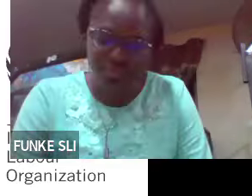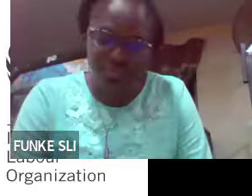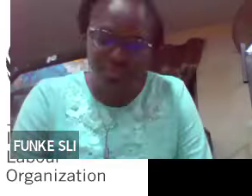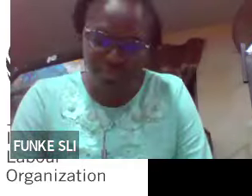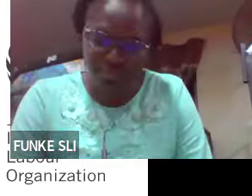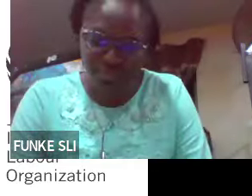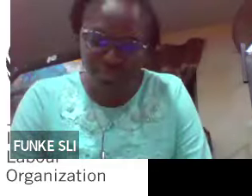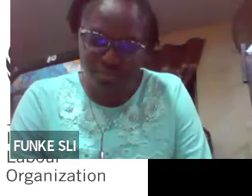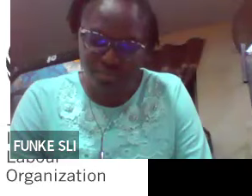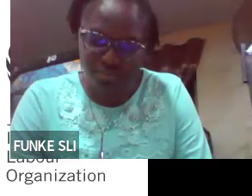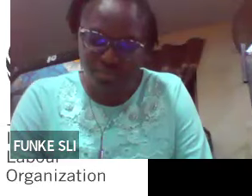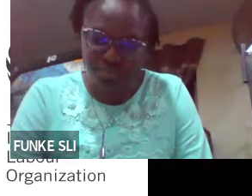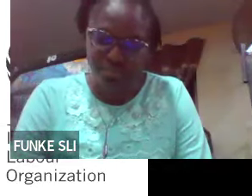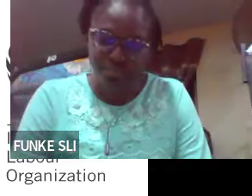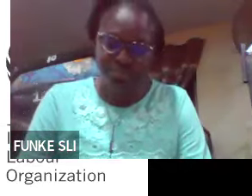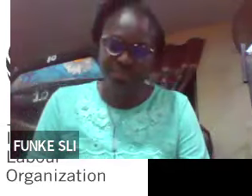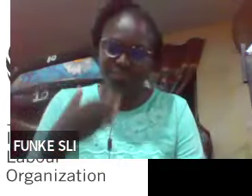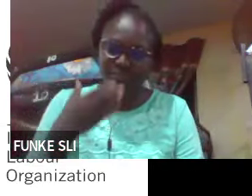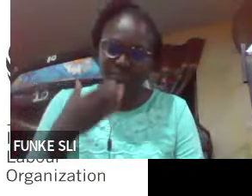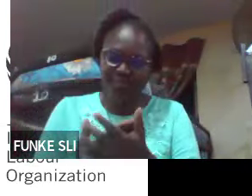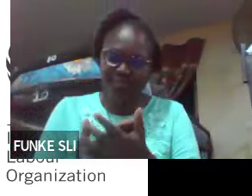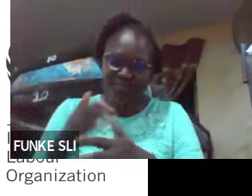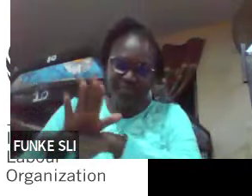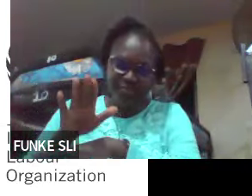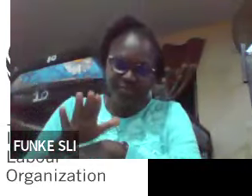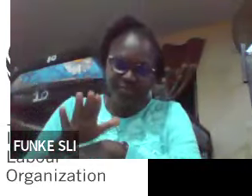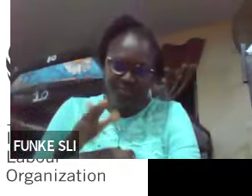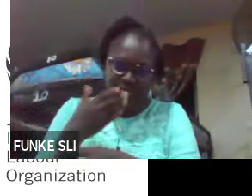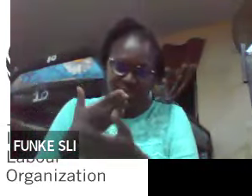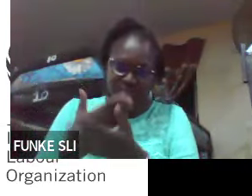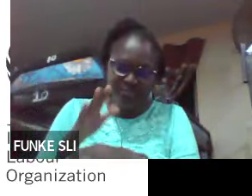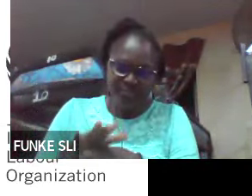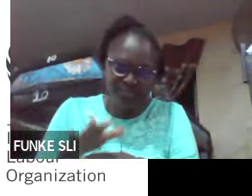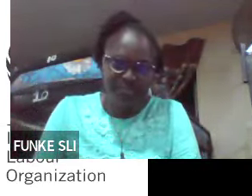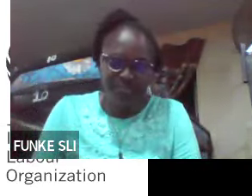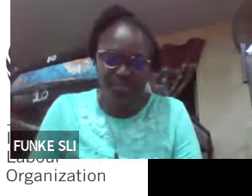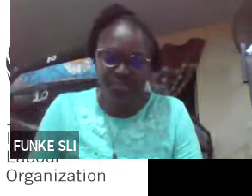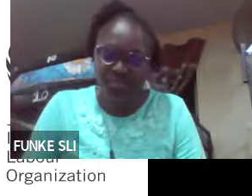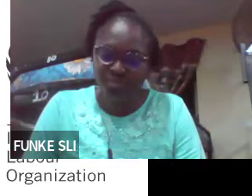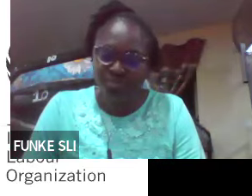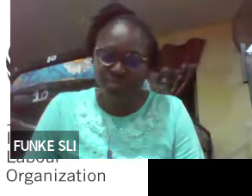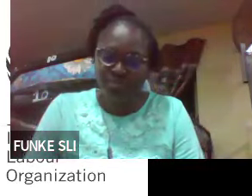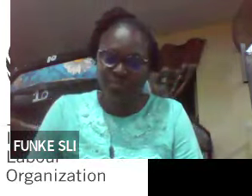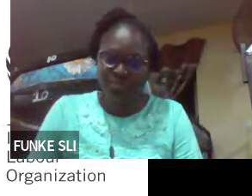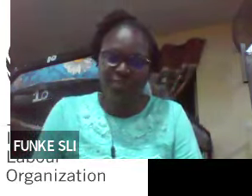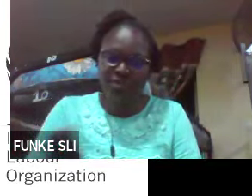joy: Good evening. Dotun Akinseinde: Before we go on, Nabila, would you like to put your vision. Ima Chima: Oh! Dotun Akinseinde: As well.